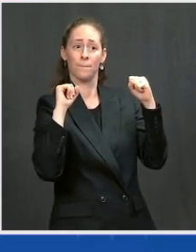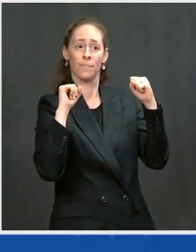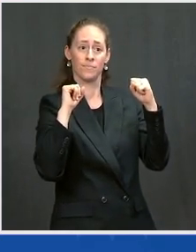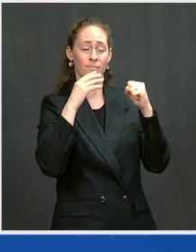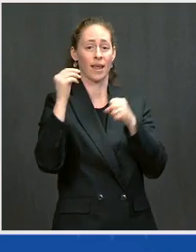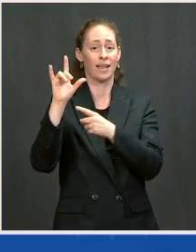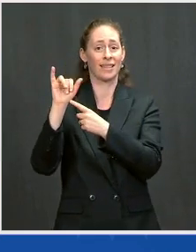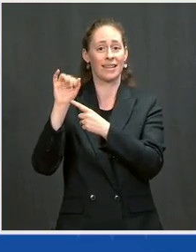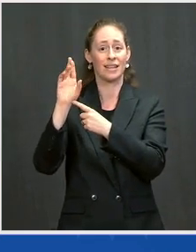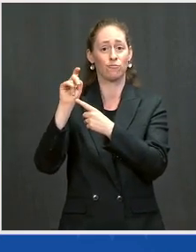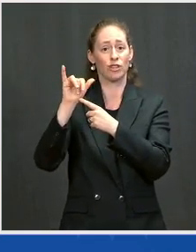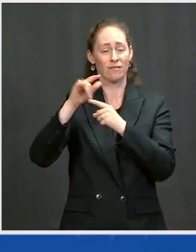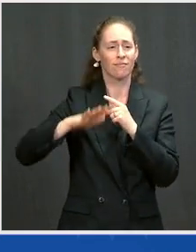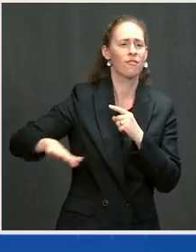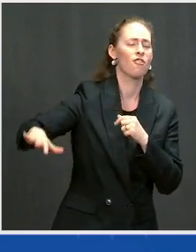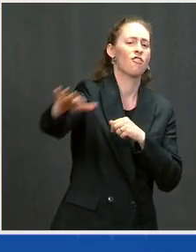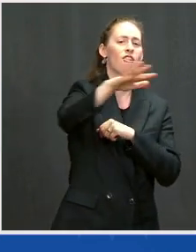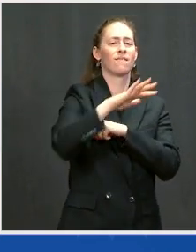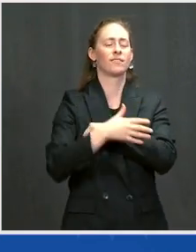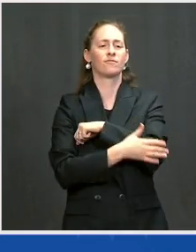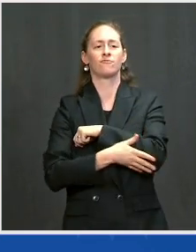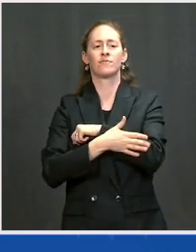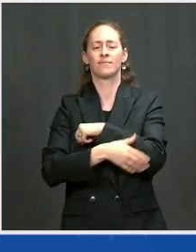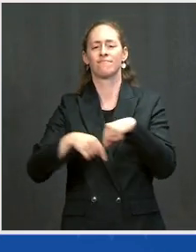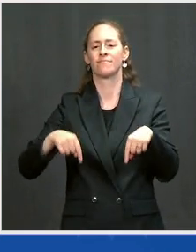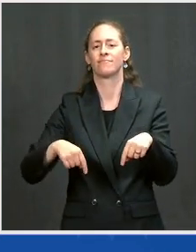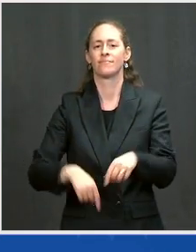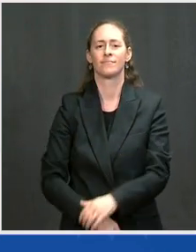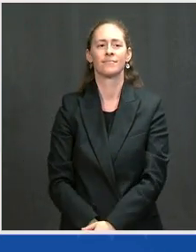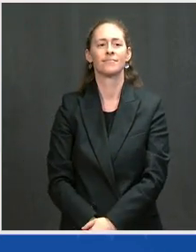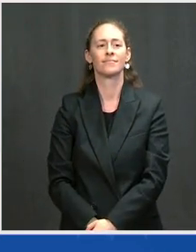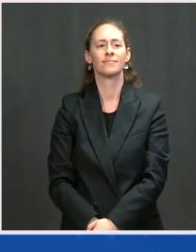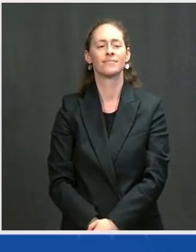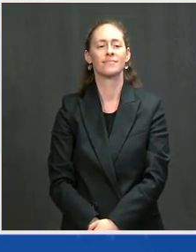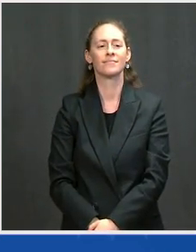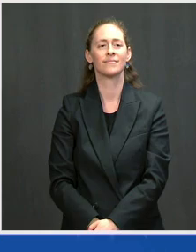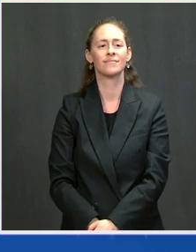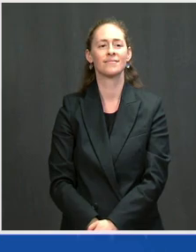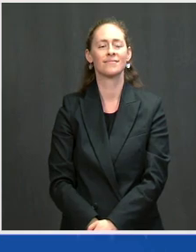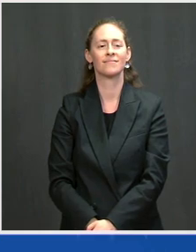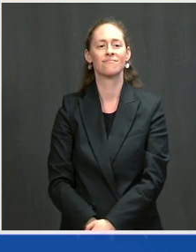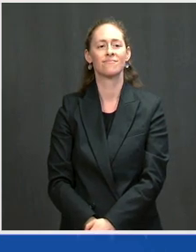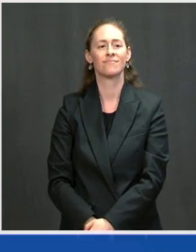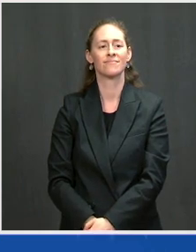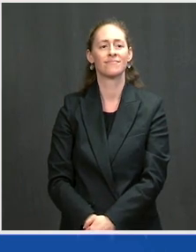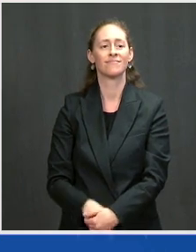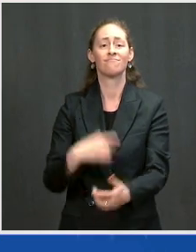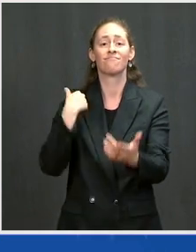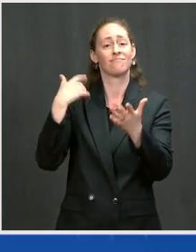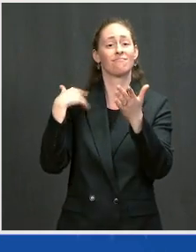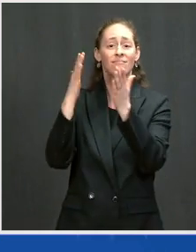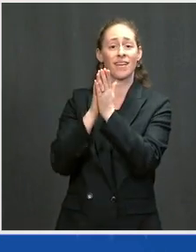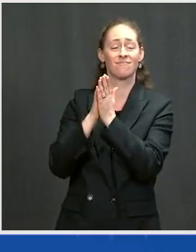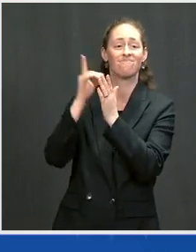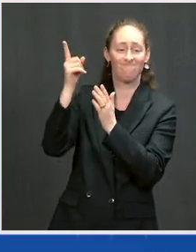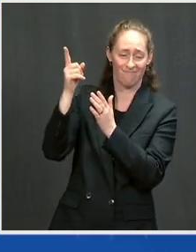our allies around the world as well. I ask these things in your most blessed in Holy Name. Amen.